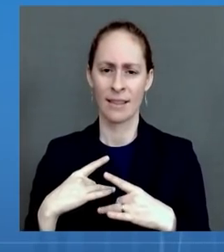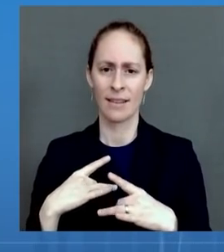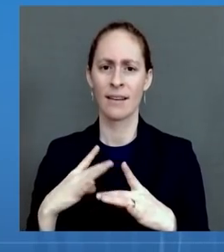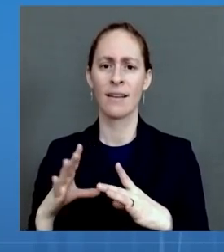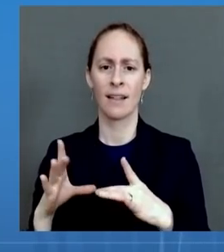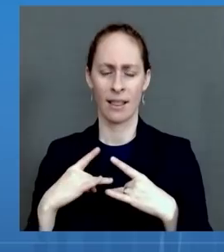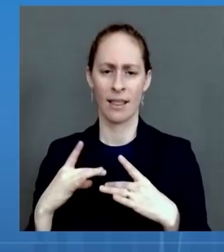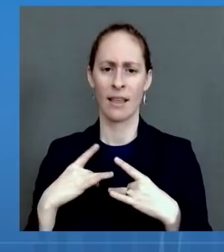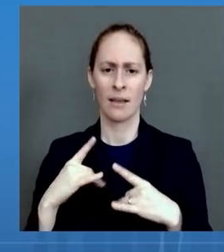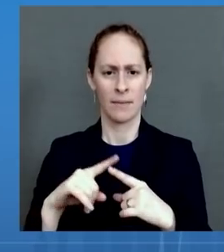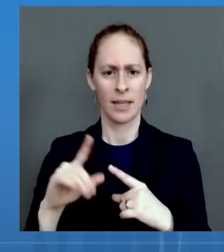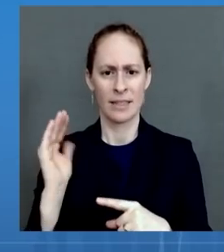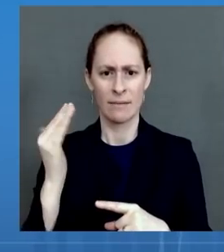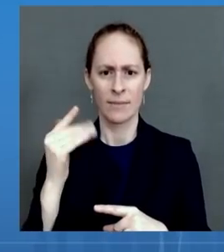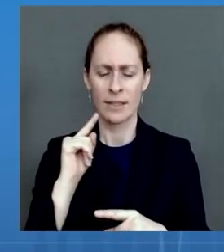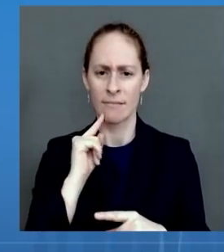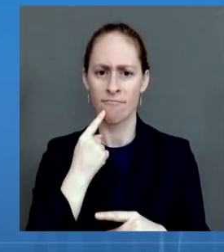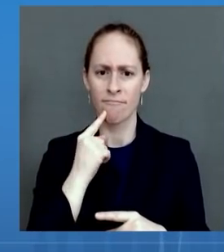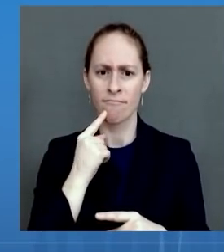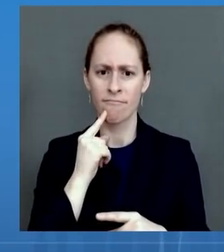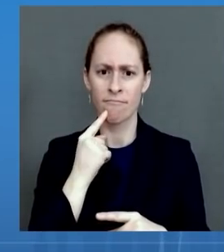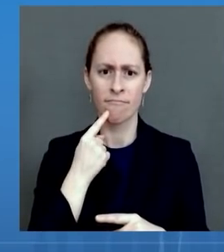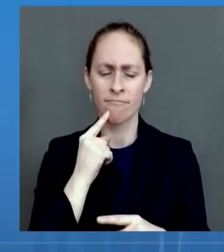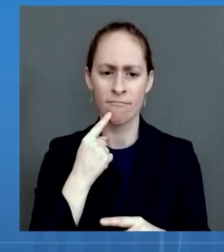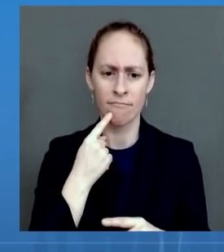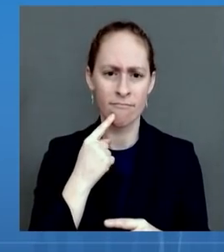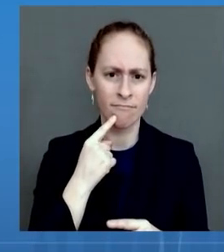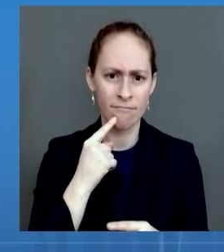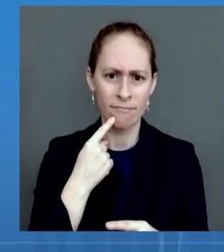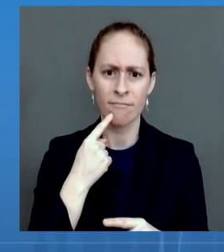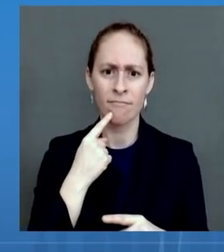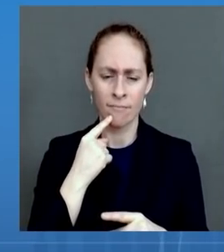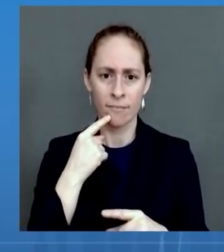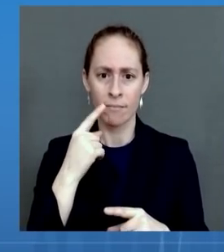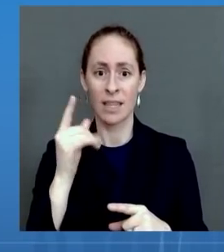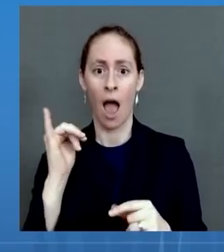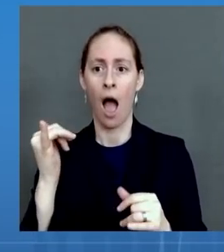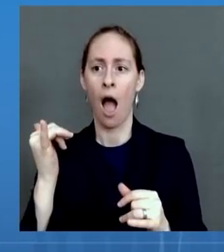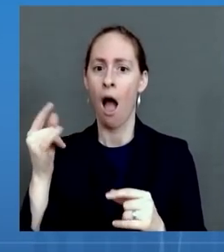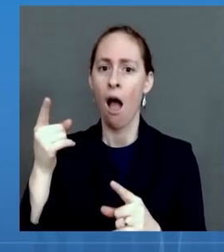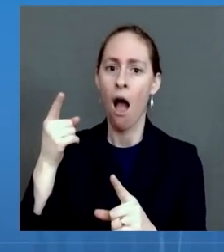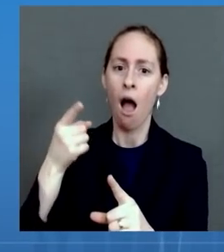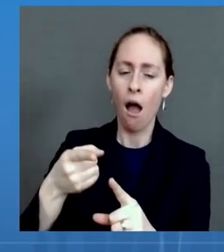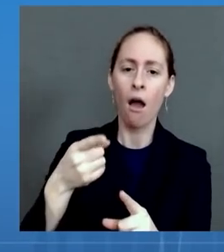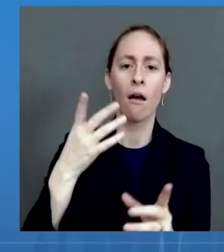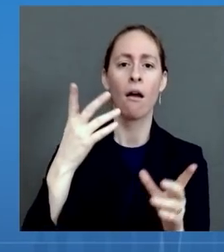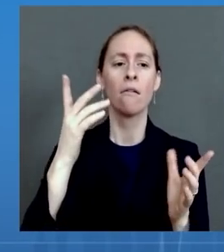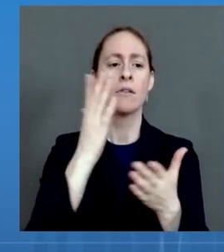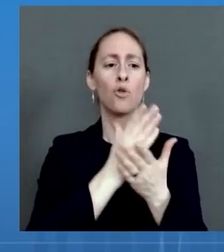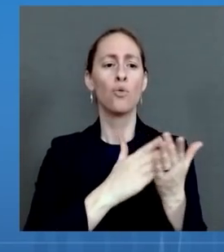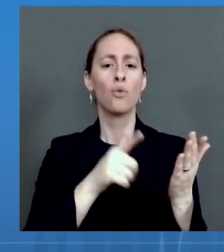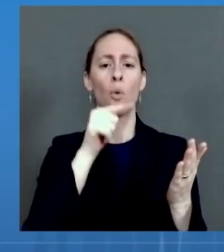We've seen some new data that roughly 30 to 40 percent of anyone who tests positive have resulted in long COVID as well.